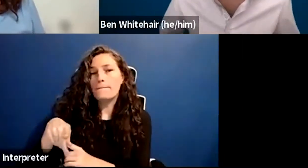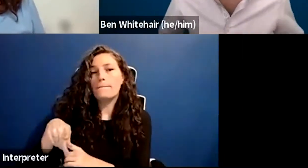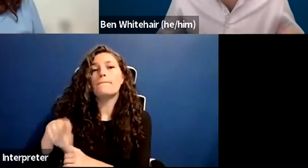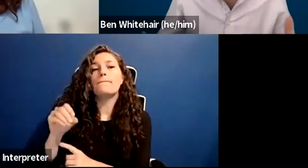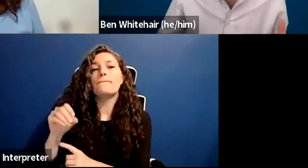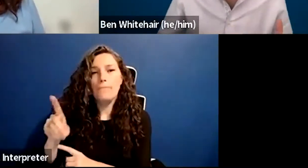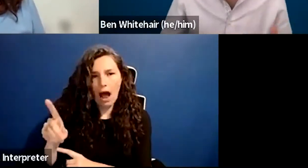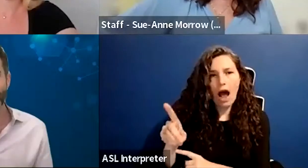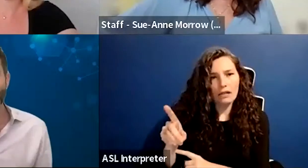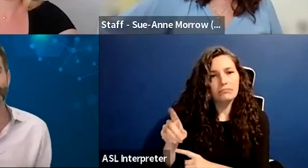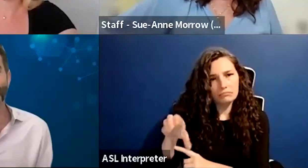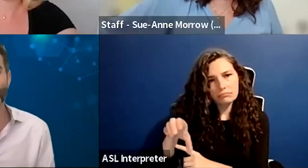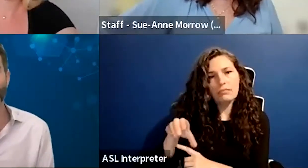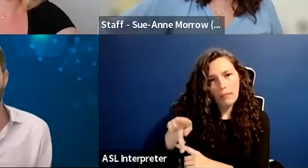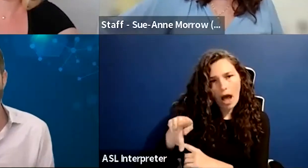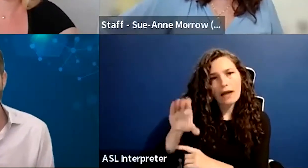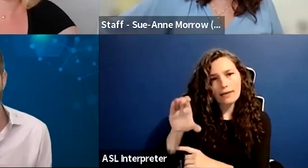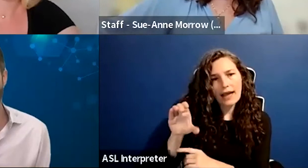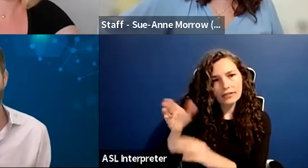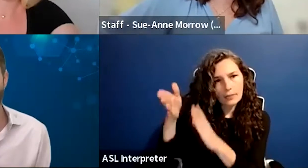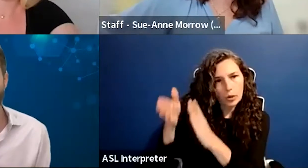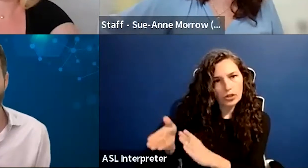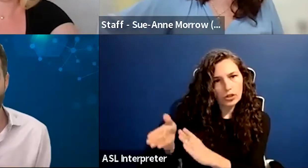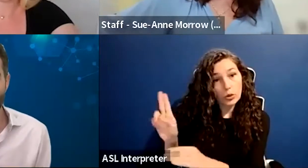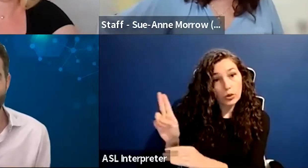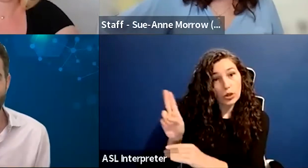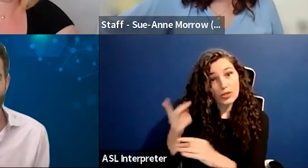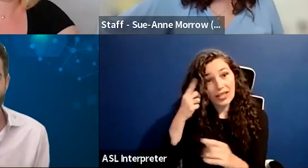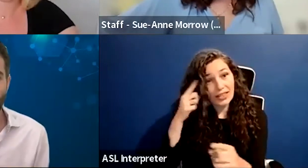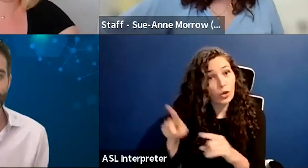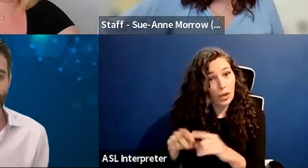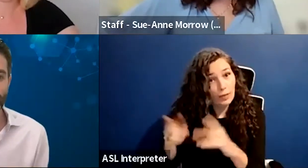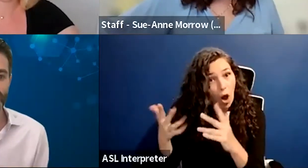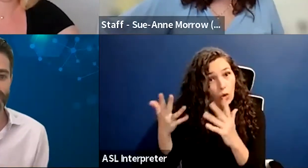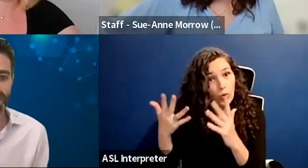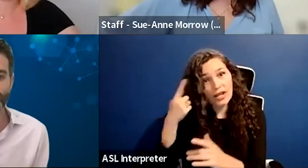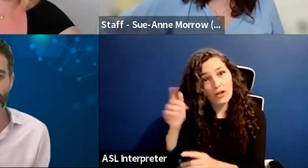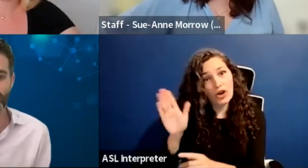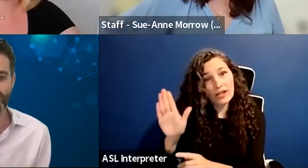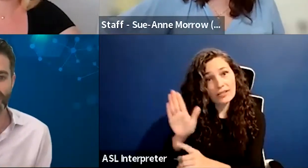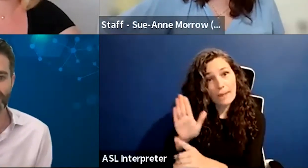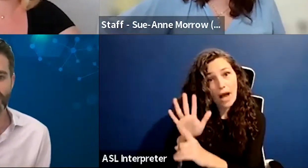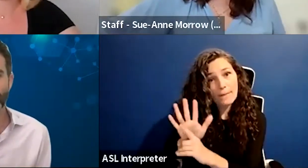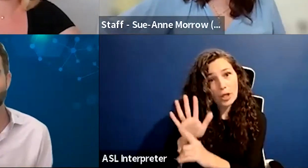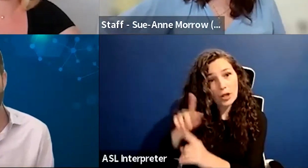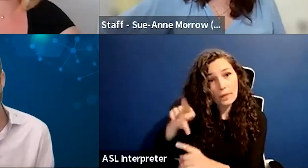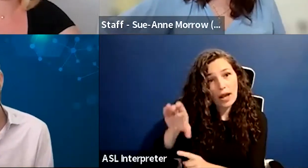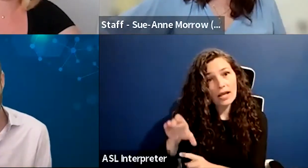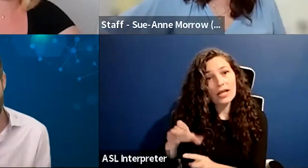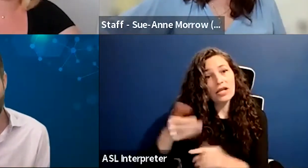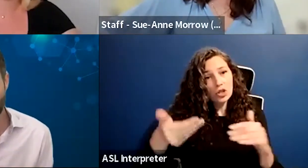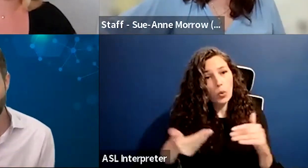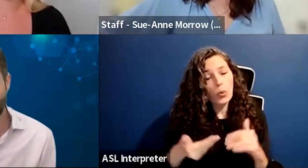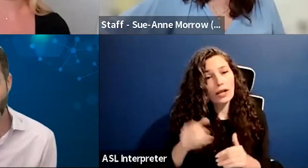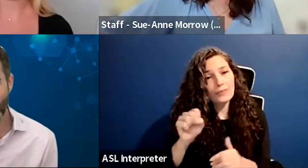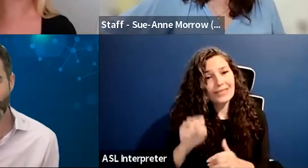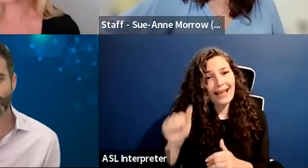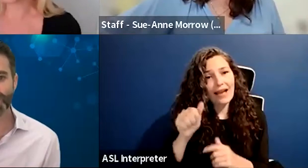So with that, please welcome SAG-AFTRA Manager of Contract Strategic Initiatives, Shaine Griffin.